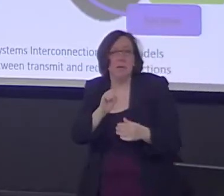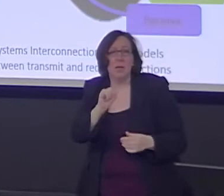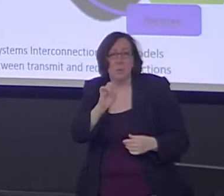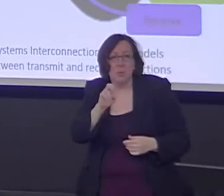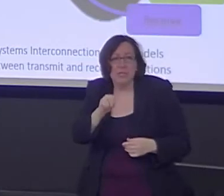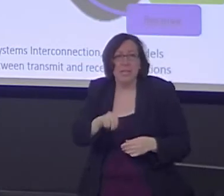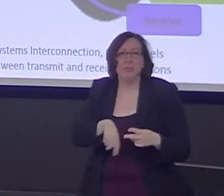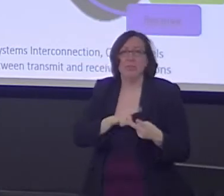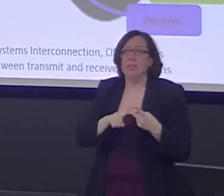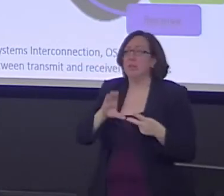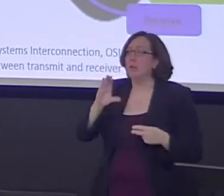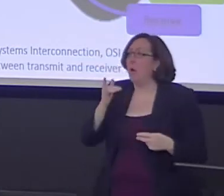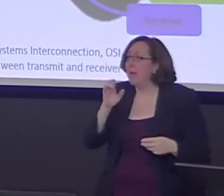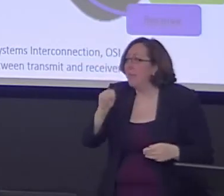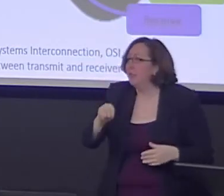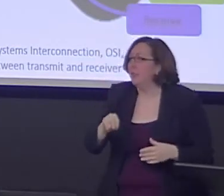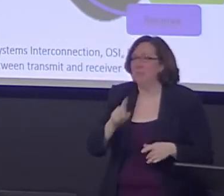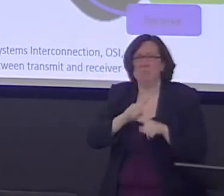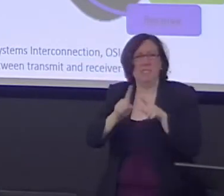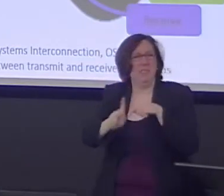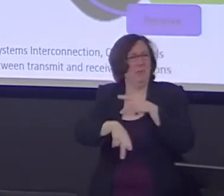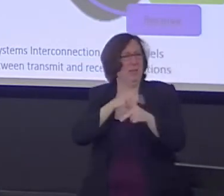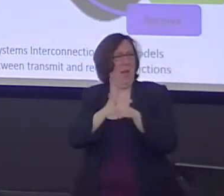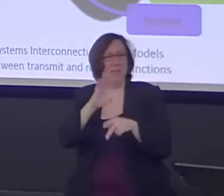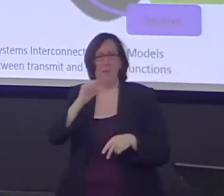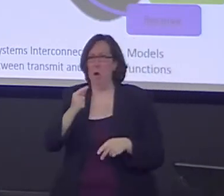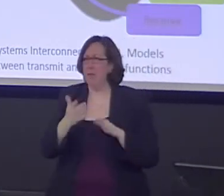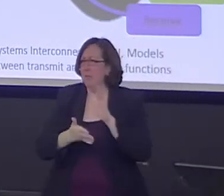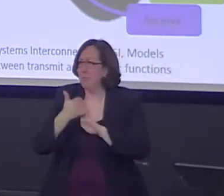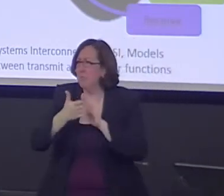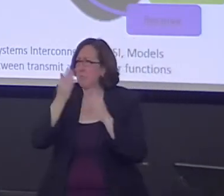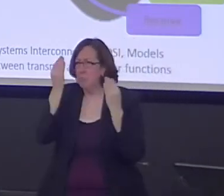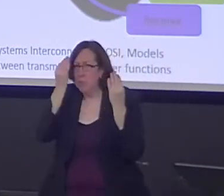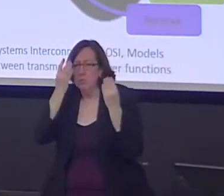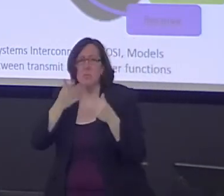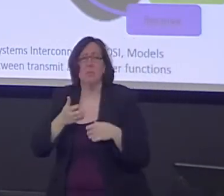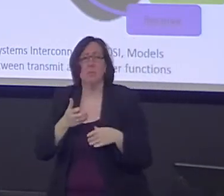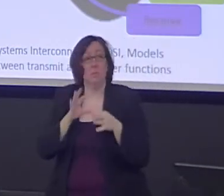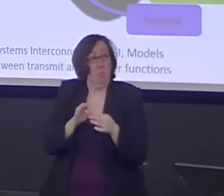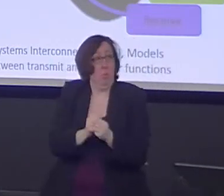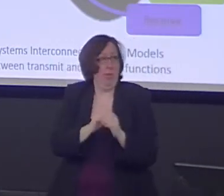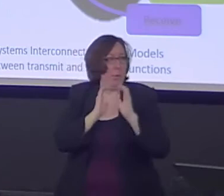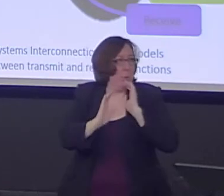all kinds of other cognitive processes that are associated in communication, not to mention,